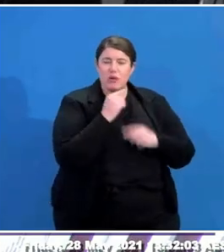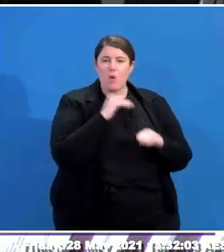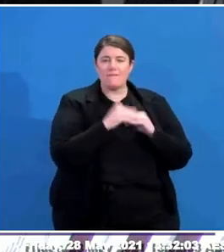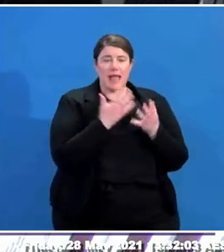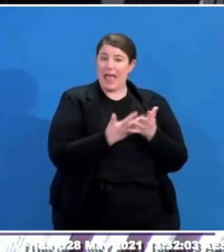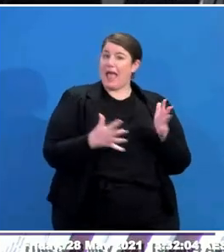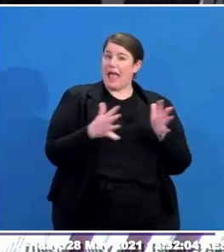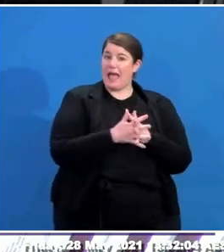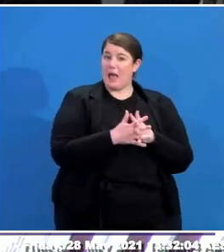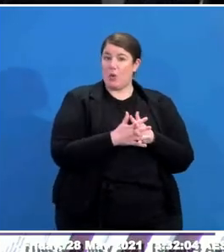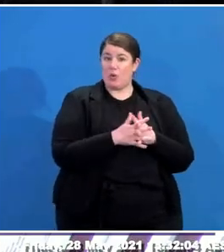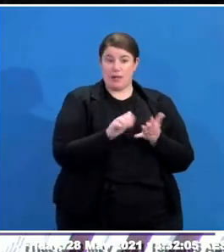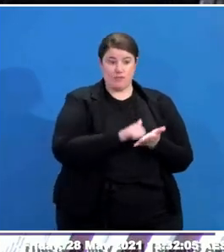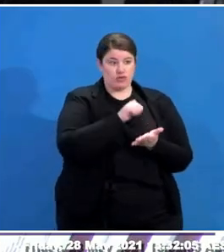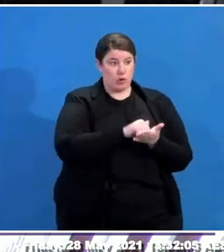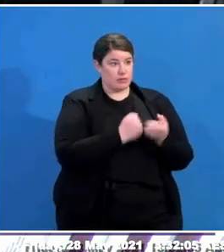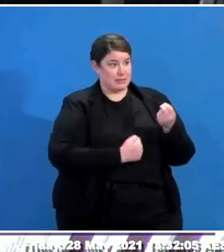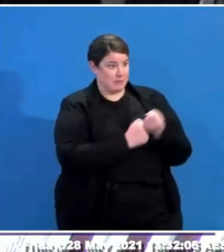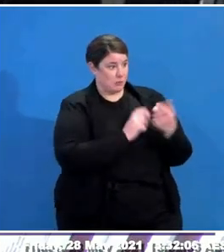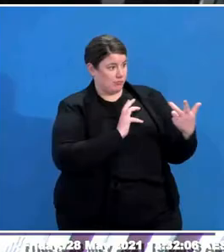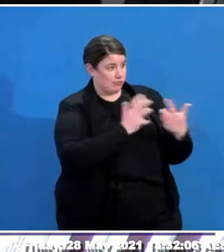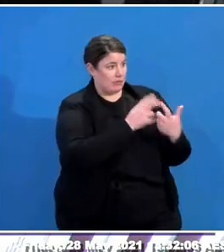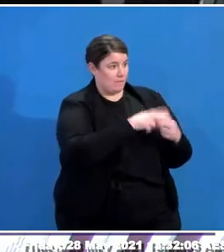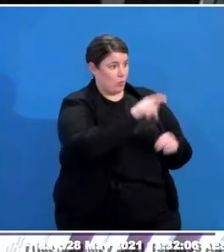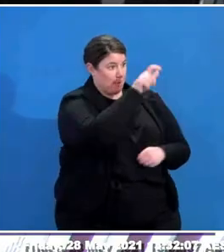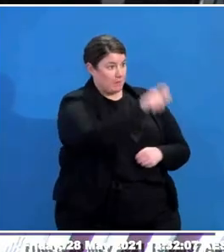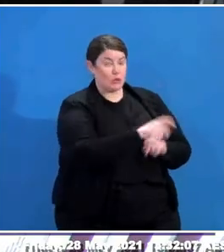how appropriate supports are identified for a complex participant?